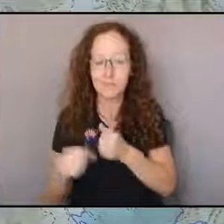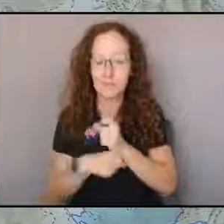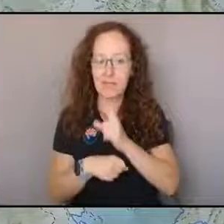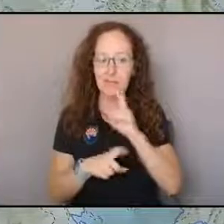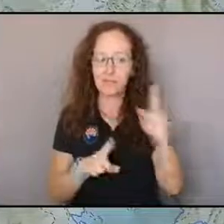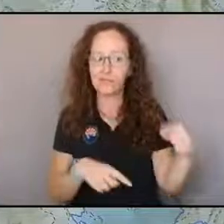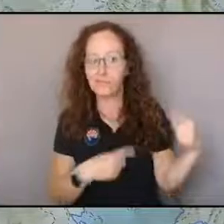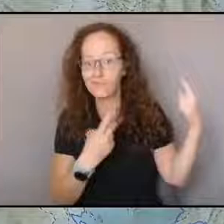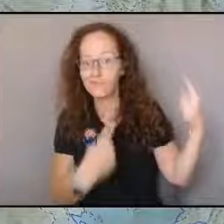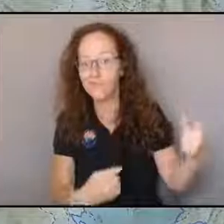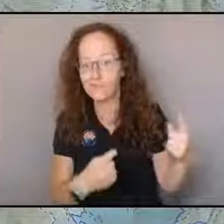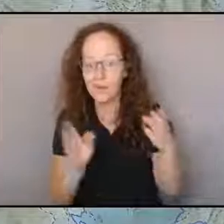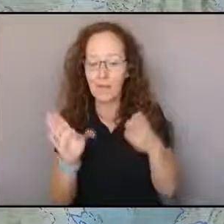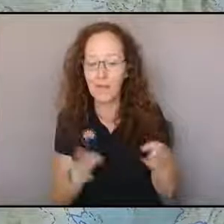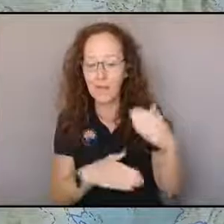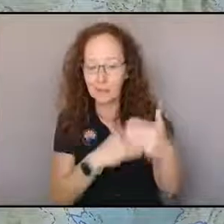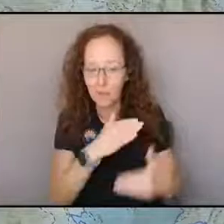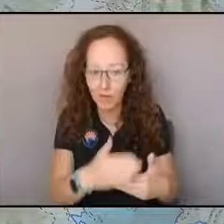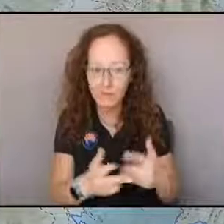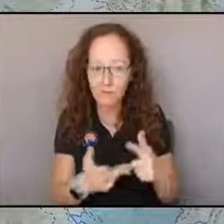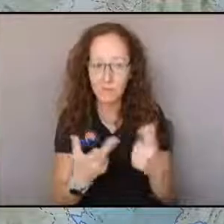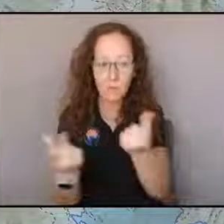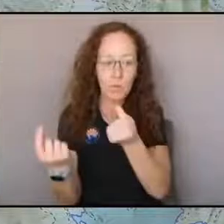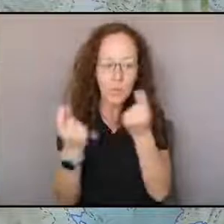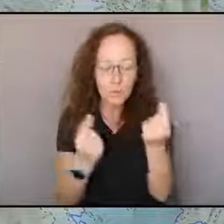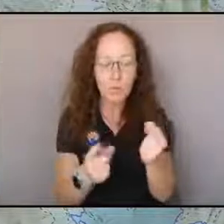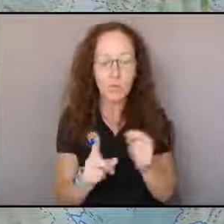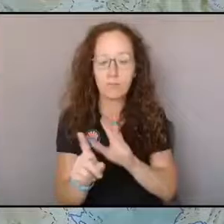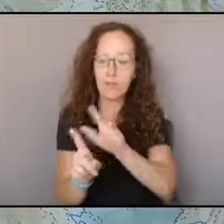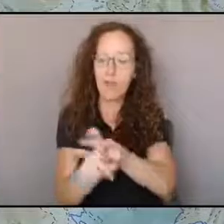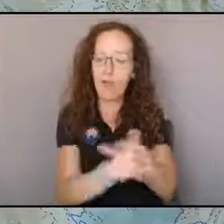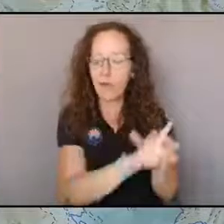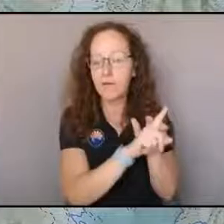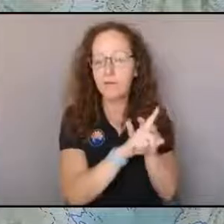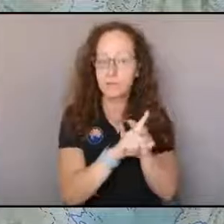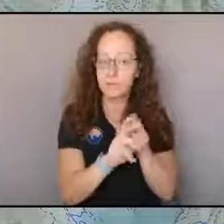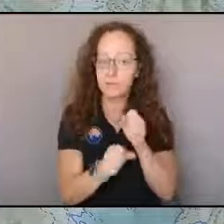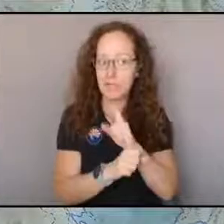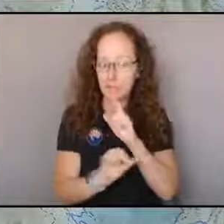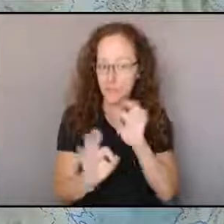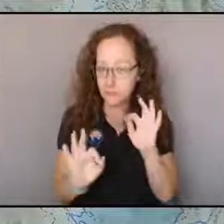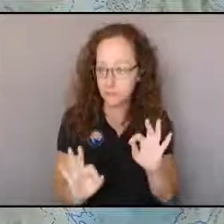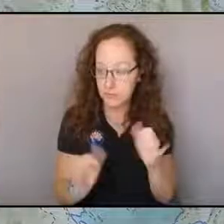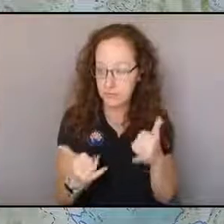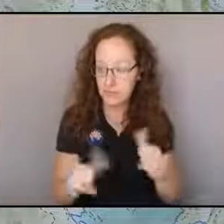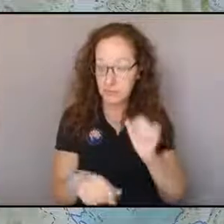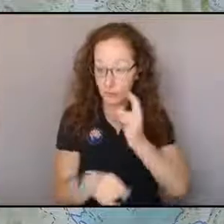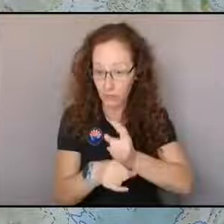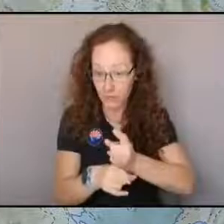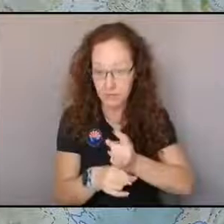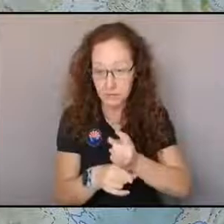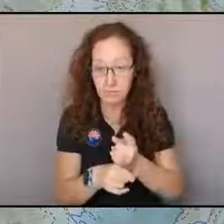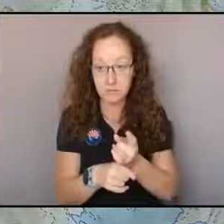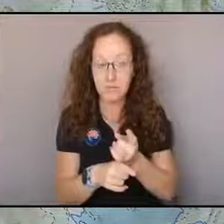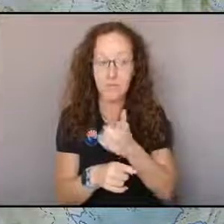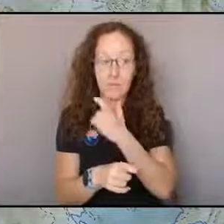AND THE EXECUTION OF THOSE ACTIONS ON THE GROUND IS STILL THE RIGHT THING TO DO. BECAUSE THOSE THINGS